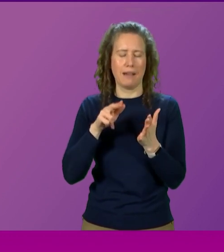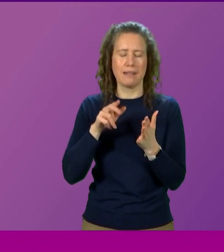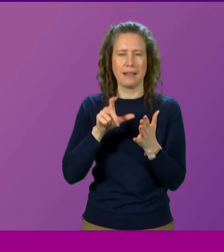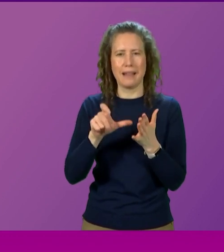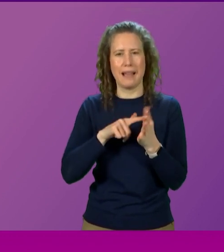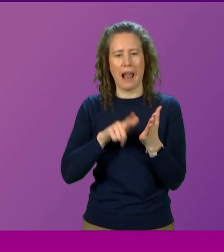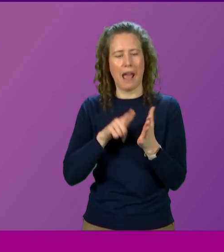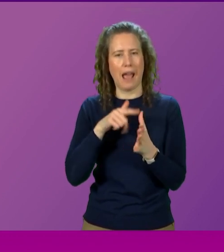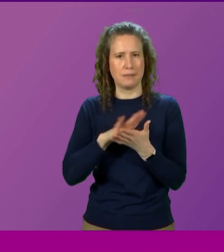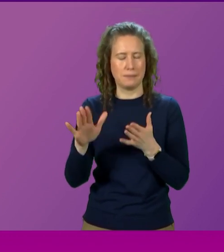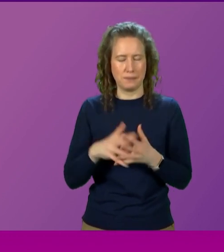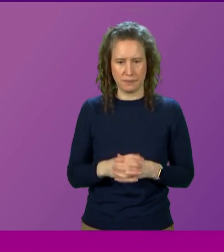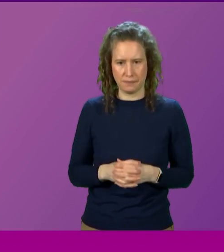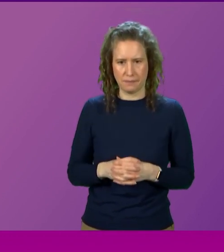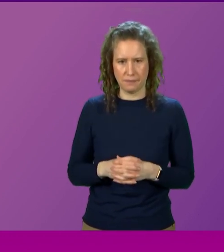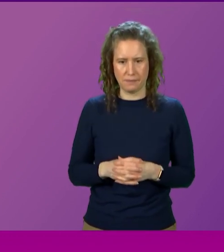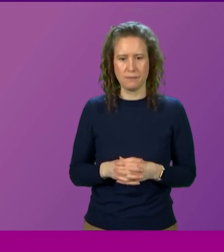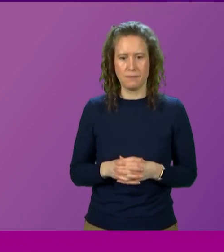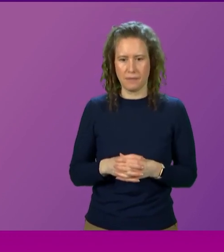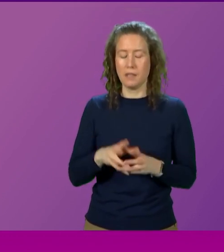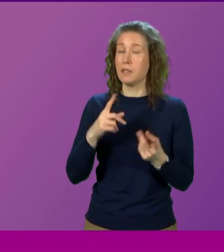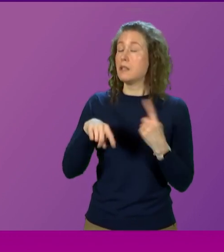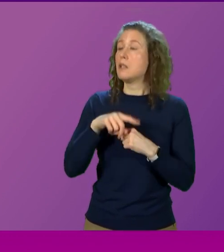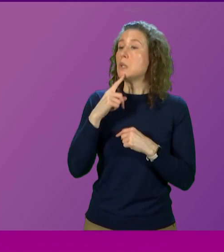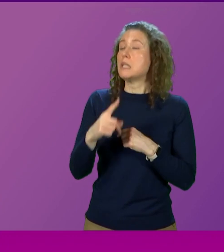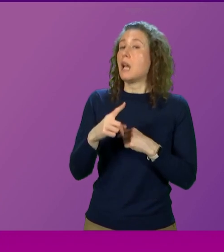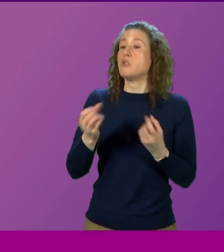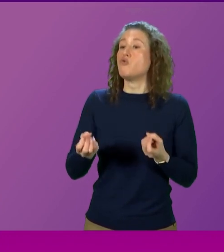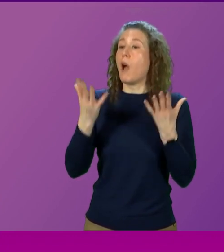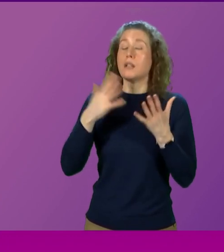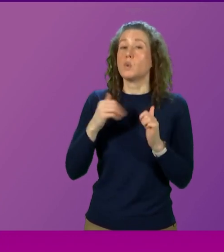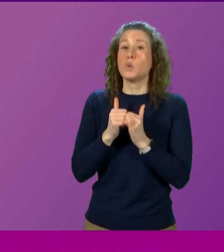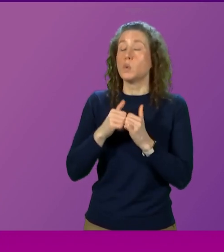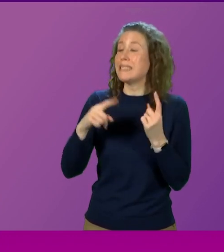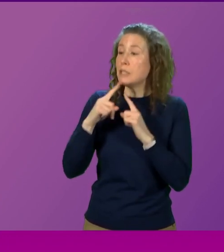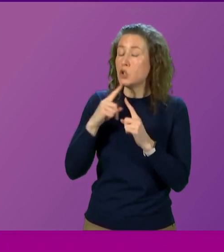The First Minister has noted already that strikes are in no one’s best interests: not teachers, and certainly not pupils.